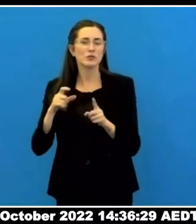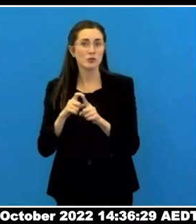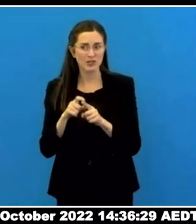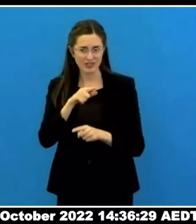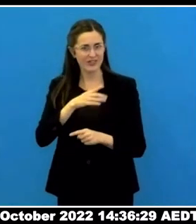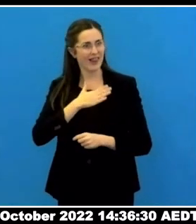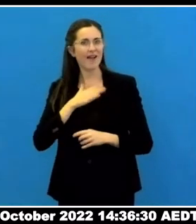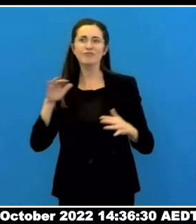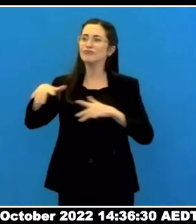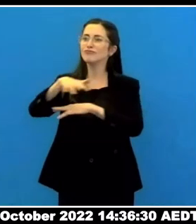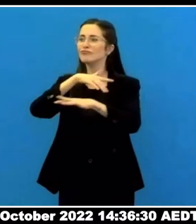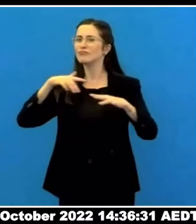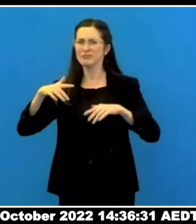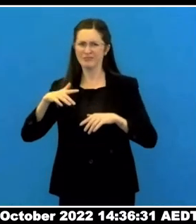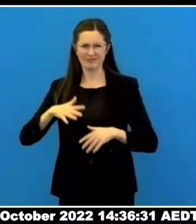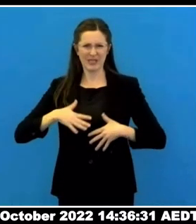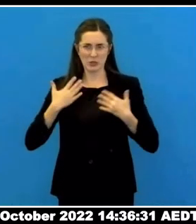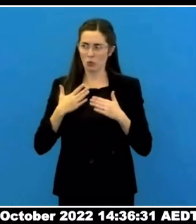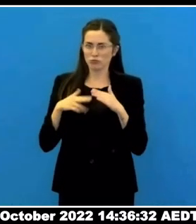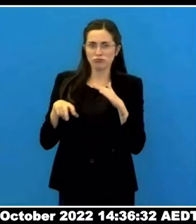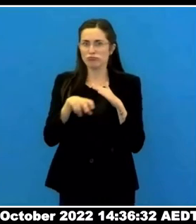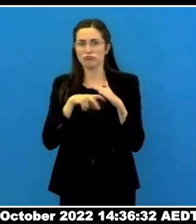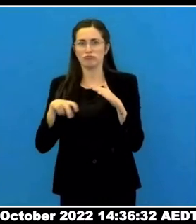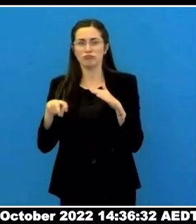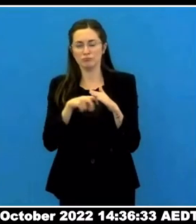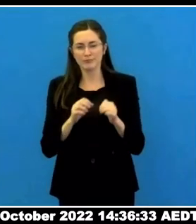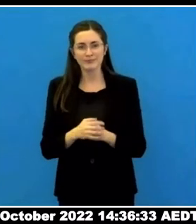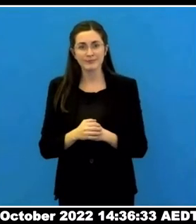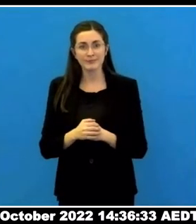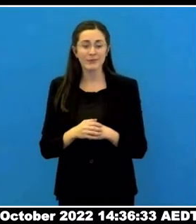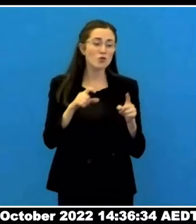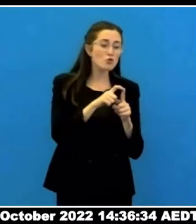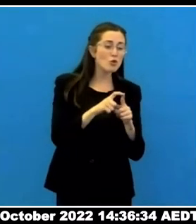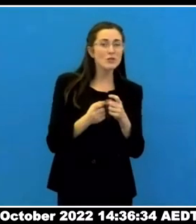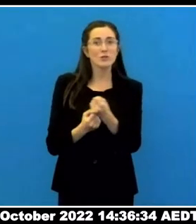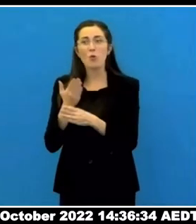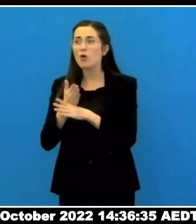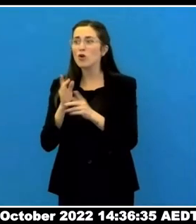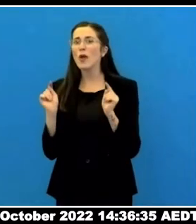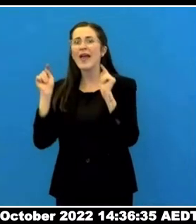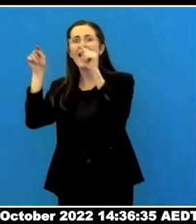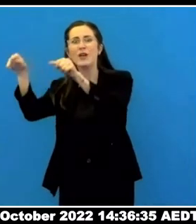She doesn't like staying at home. They will go to a park or Fun City.